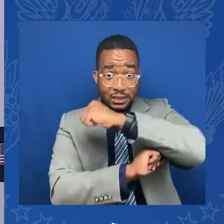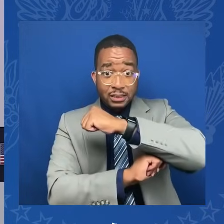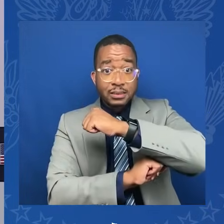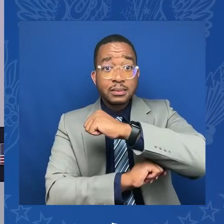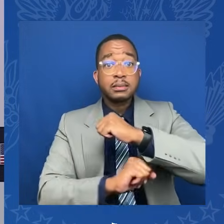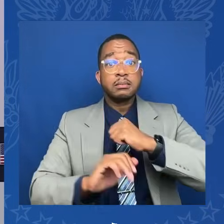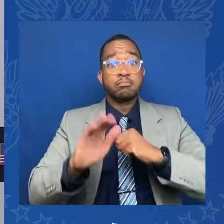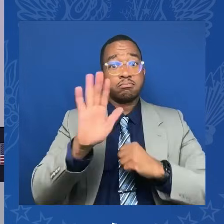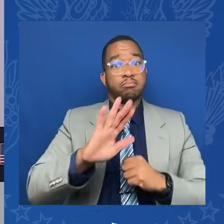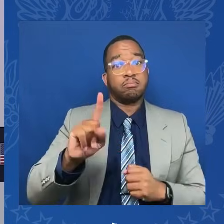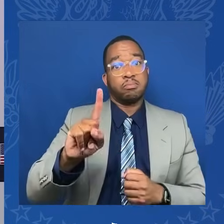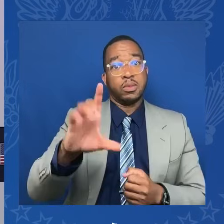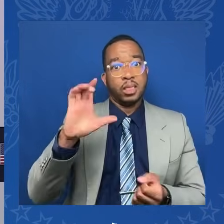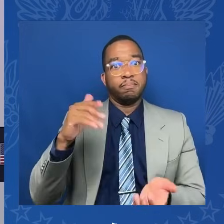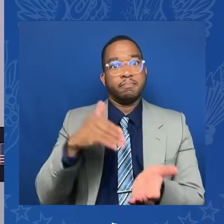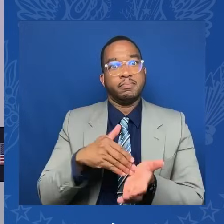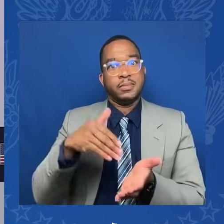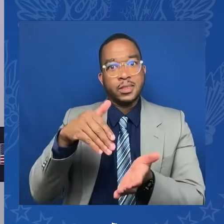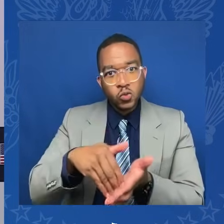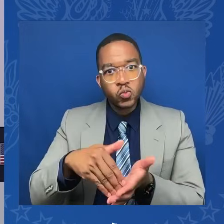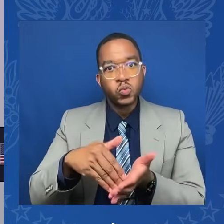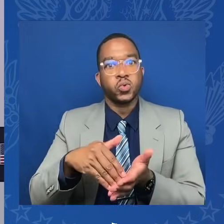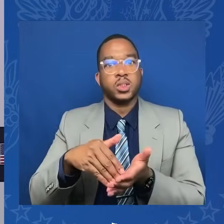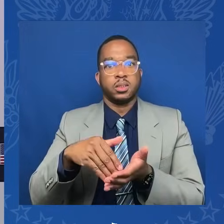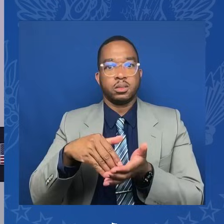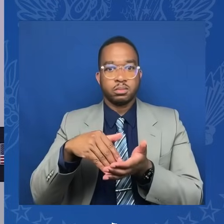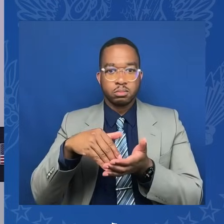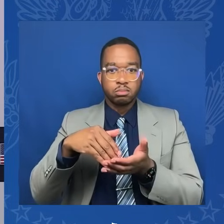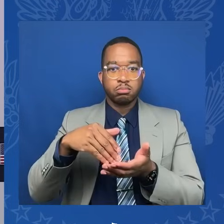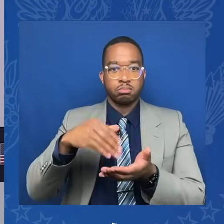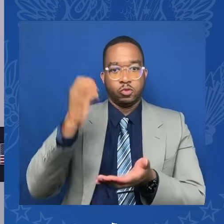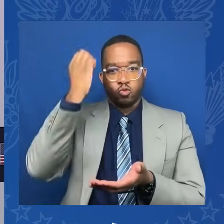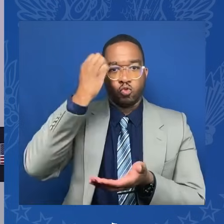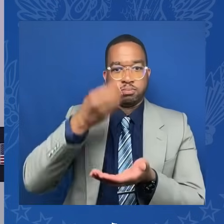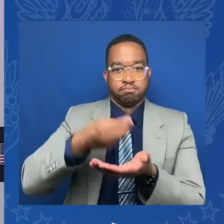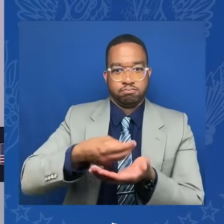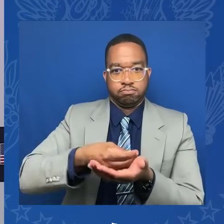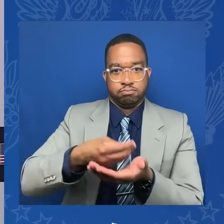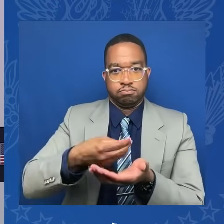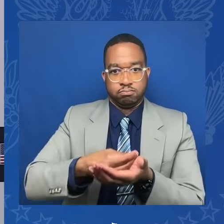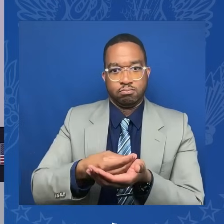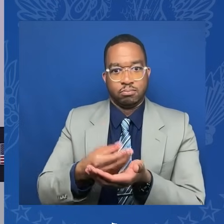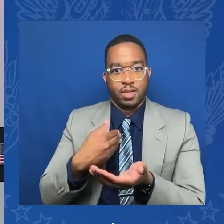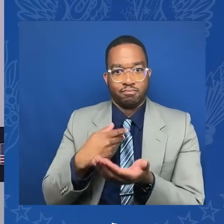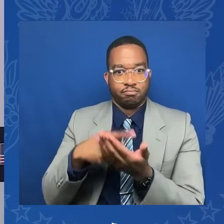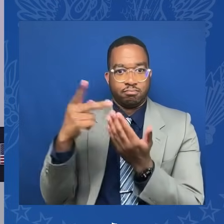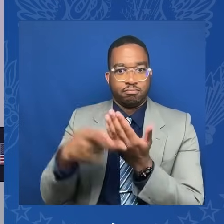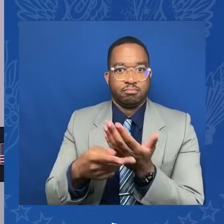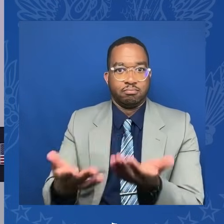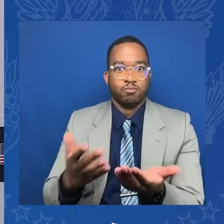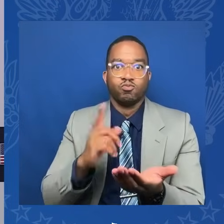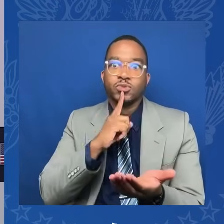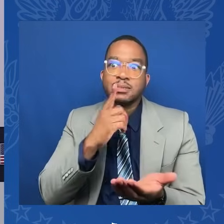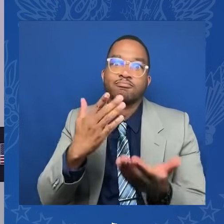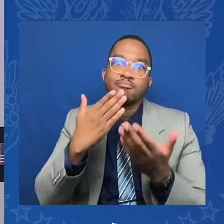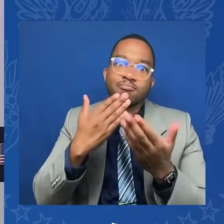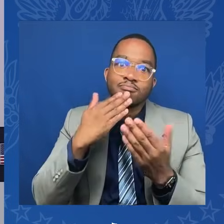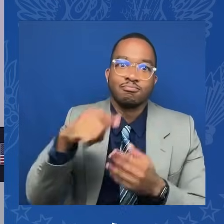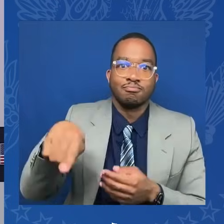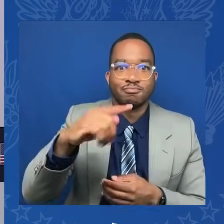and exchange programs of research between our two countries. I would like to thank the companies that joined this. In particular, CMA-CGM was very much involved.